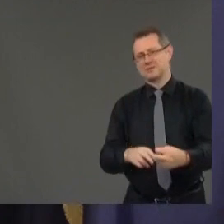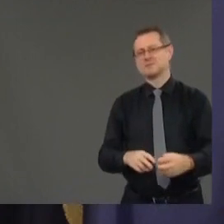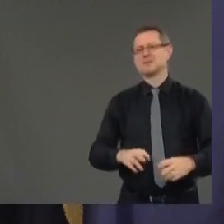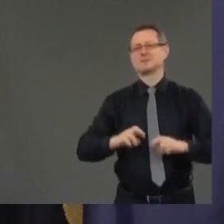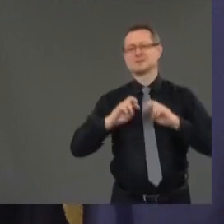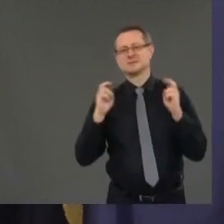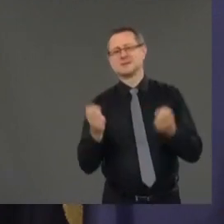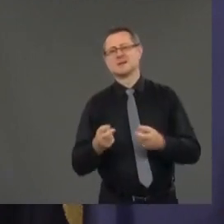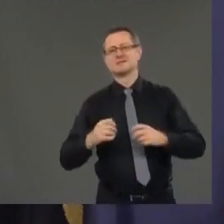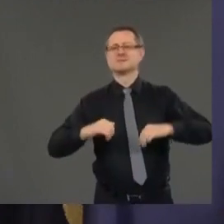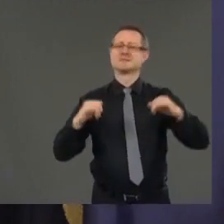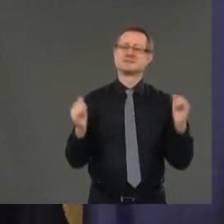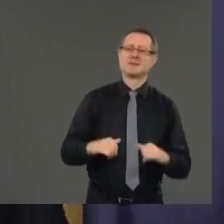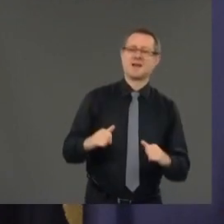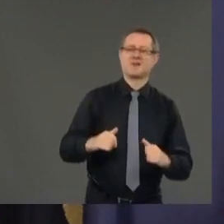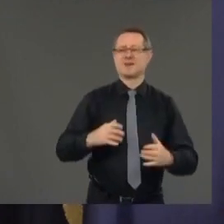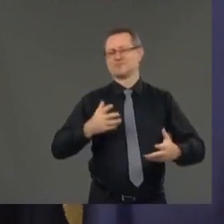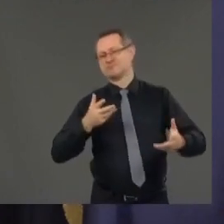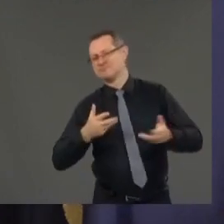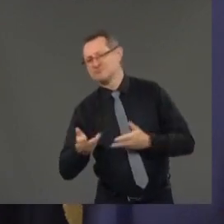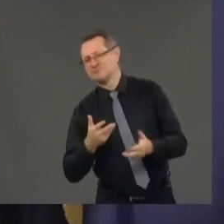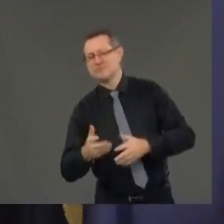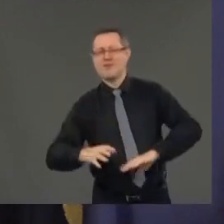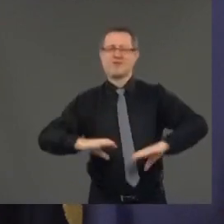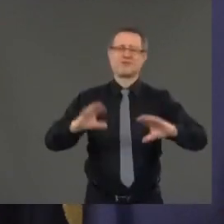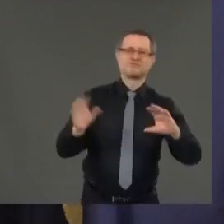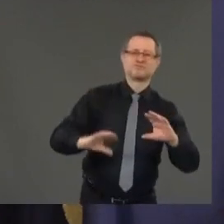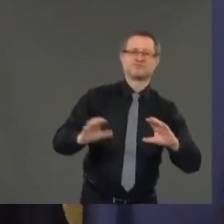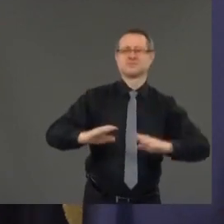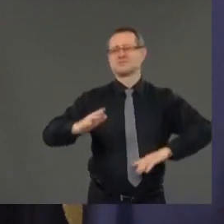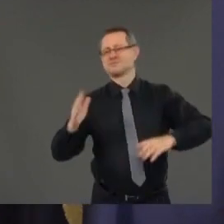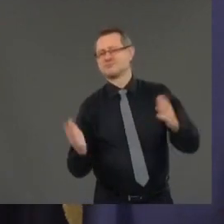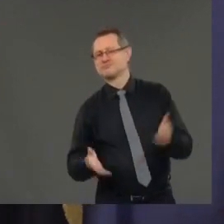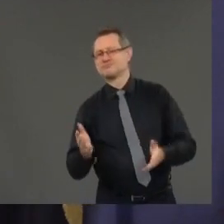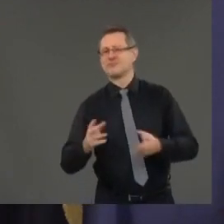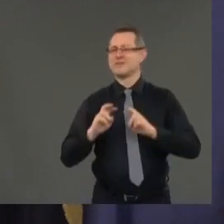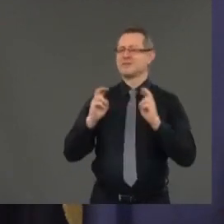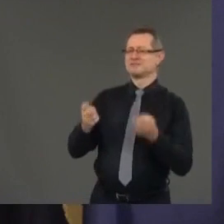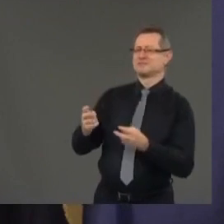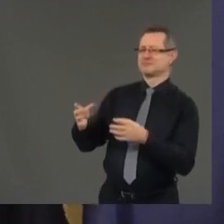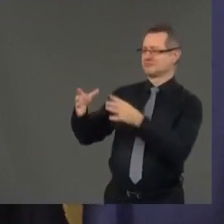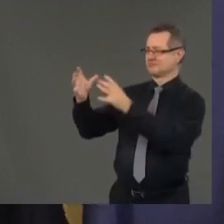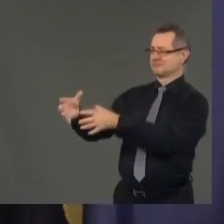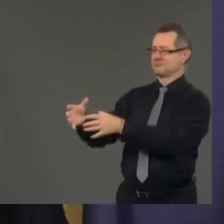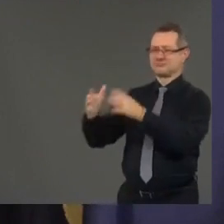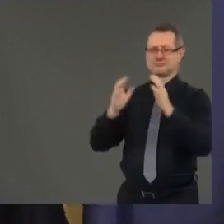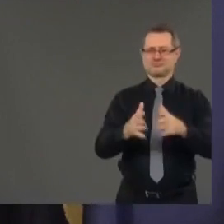WHERE YOU GO WITH YOUR FRIENDS, YOU SIT AT A TABLE.